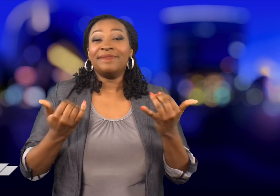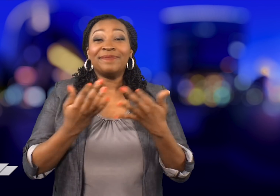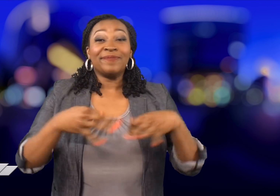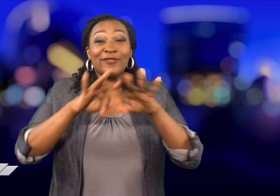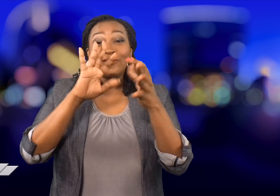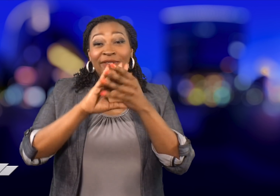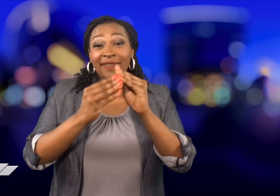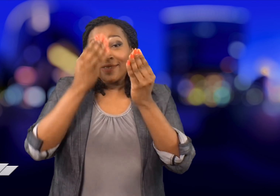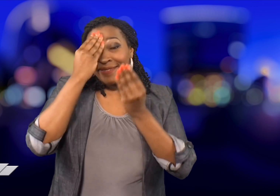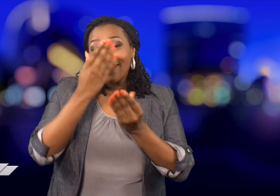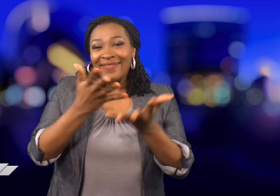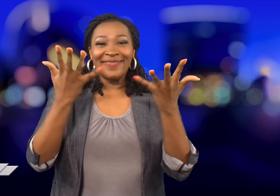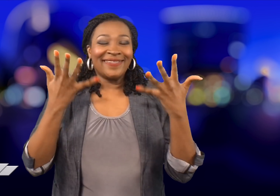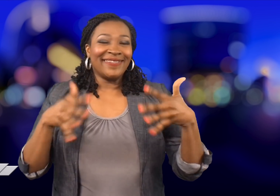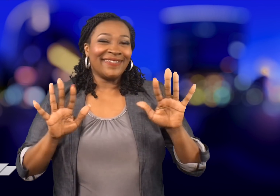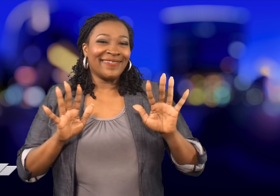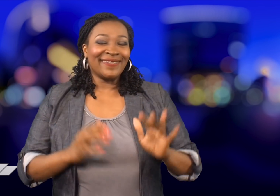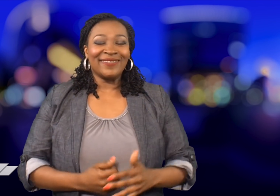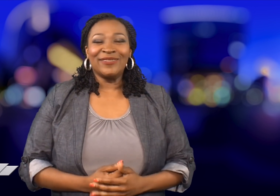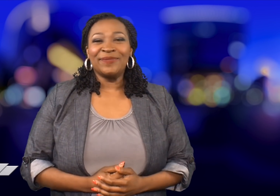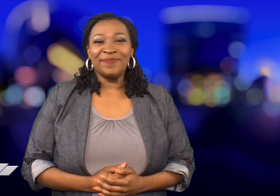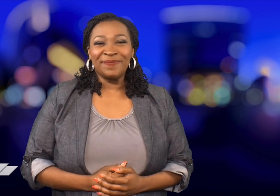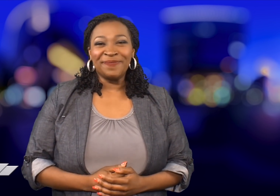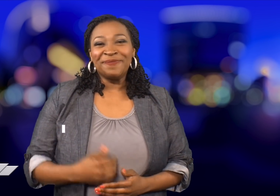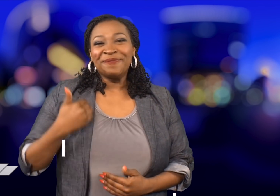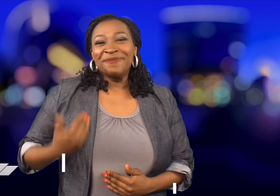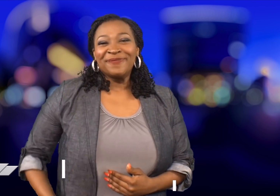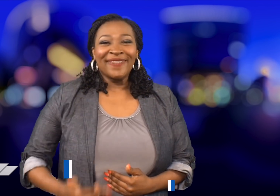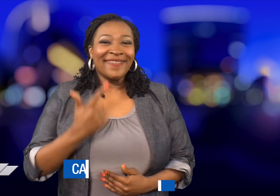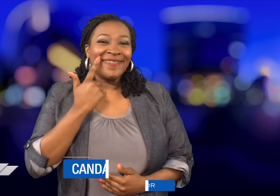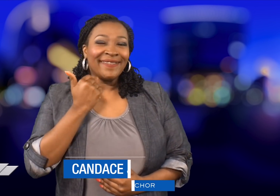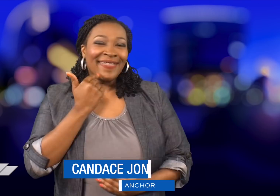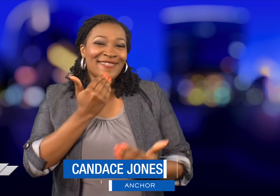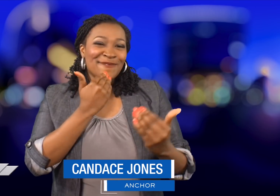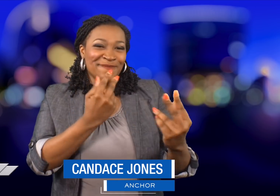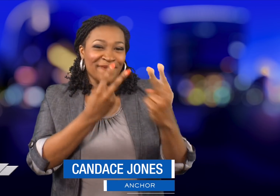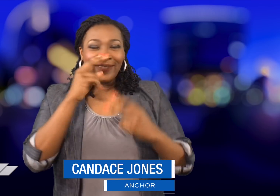And those are your top stories for today. I'm Candace Jones.